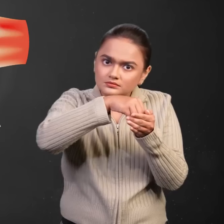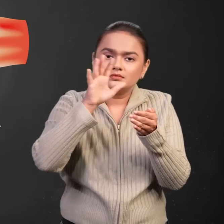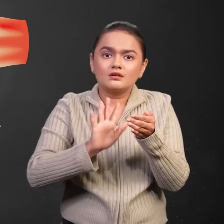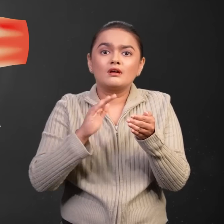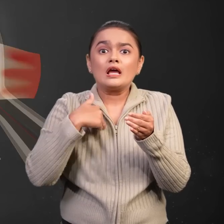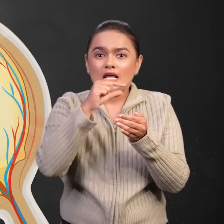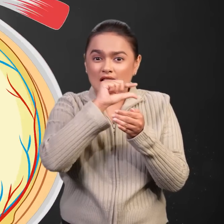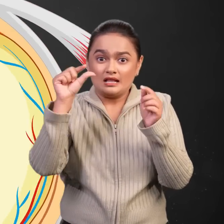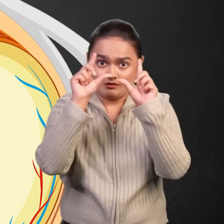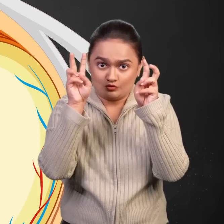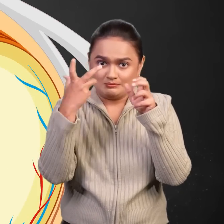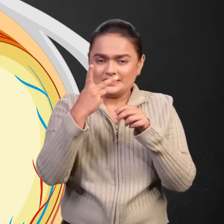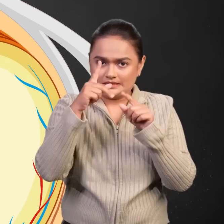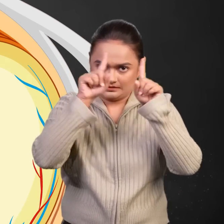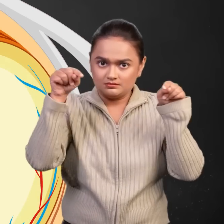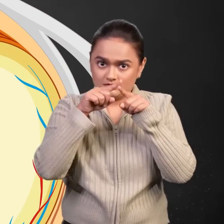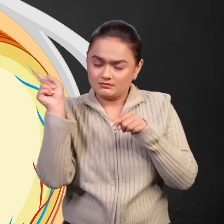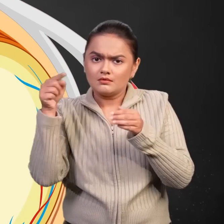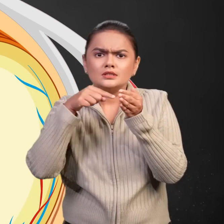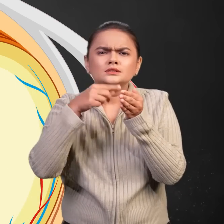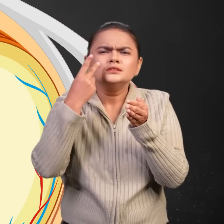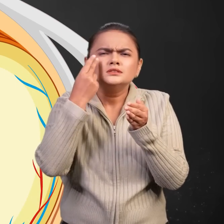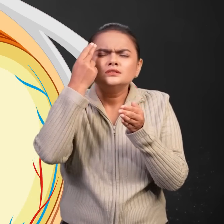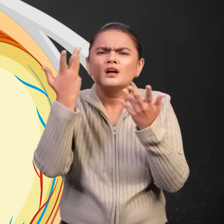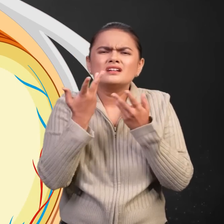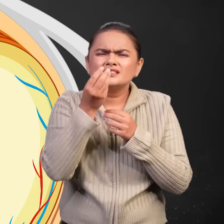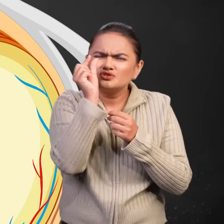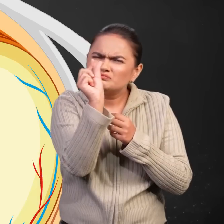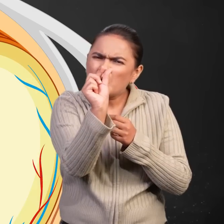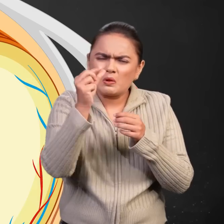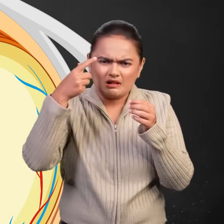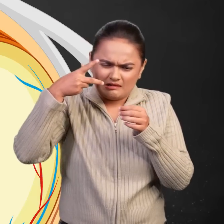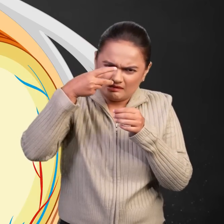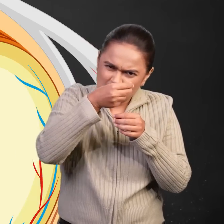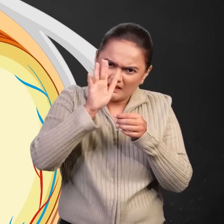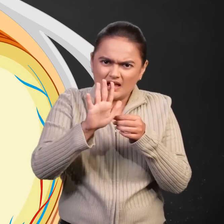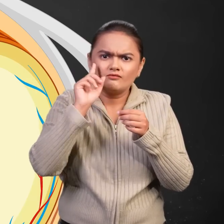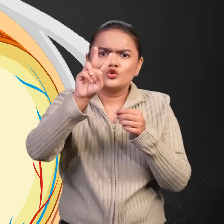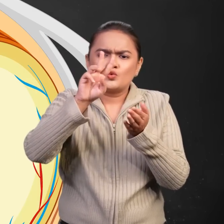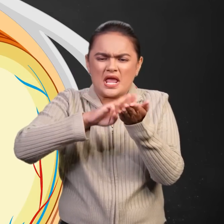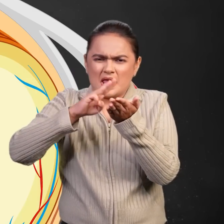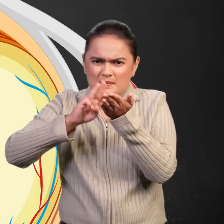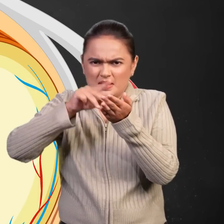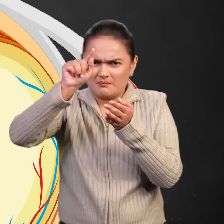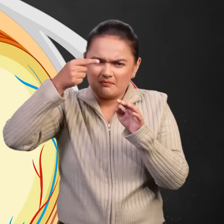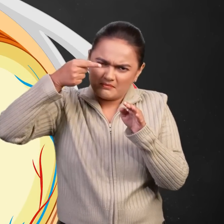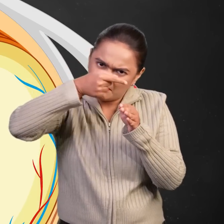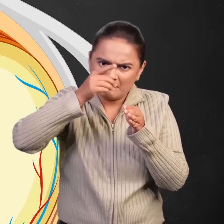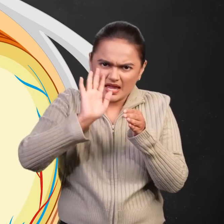We call it phaco emulsification, and it's surgery that is done through a very small incision. The incision size is about two millimeters.